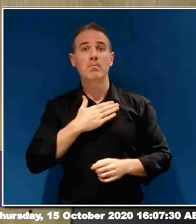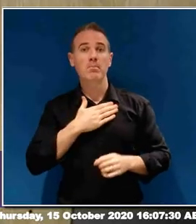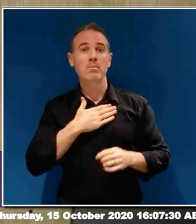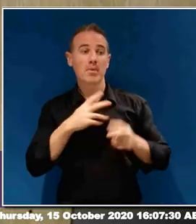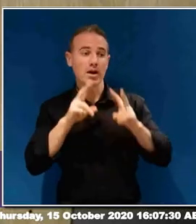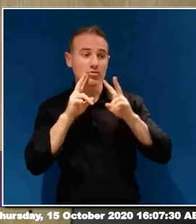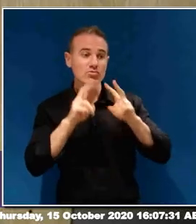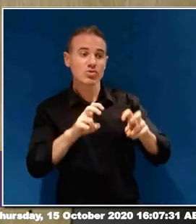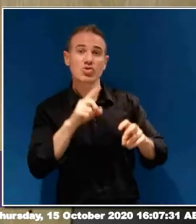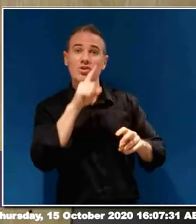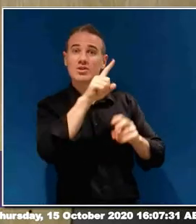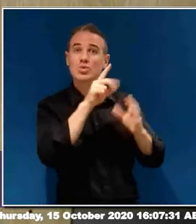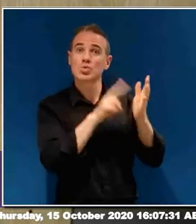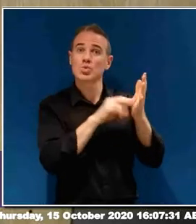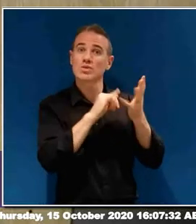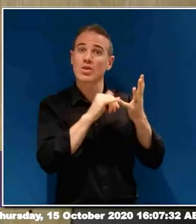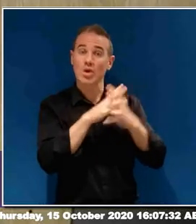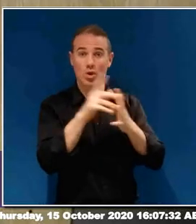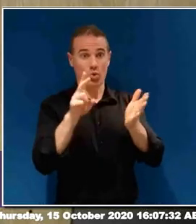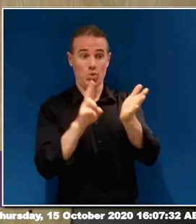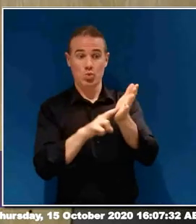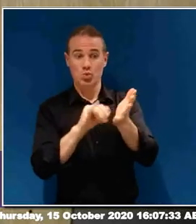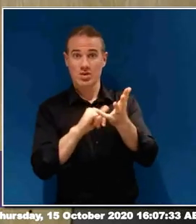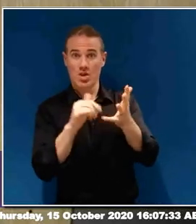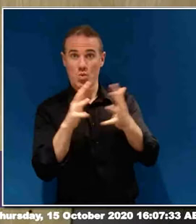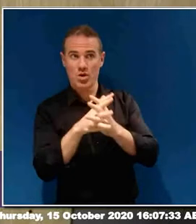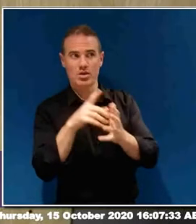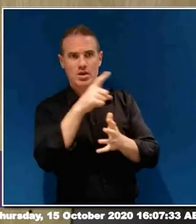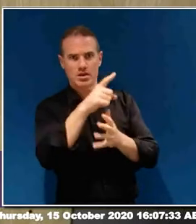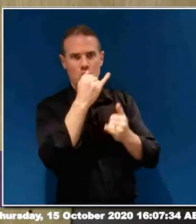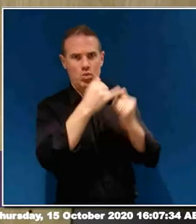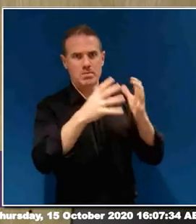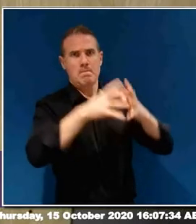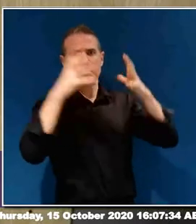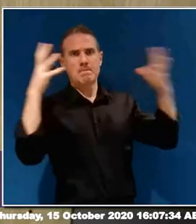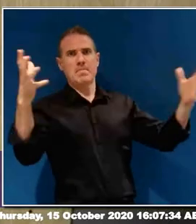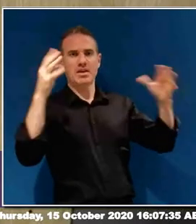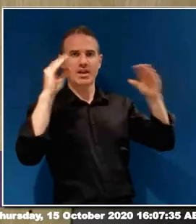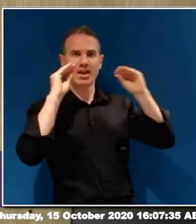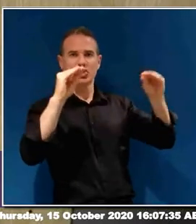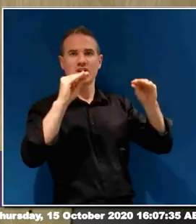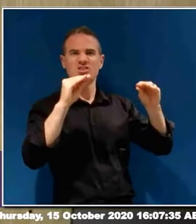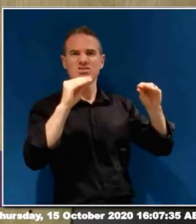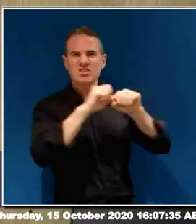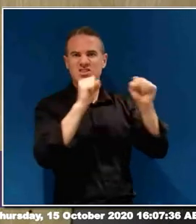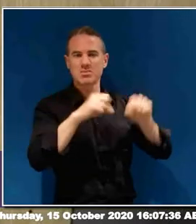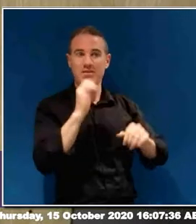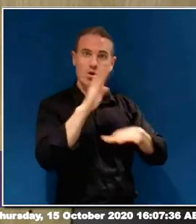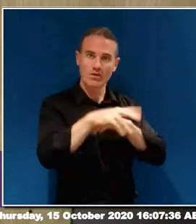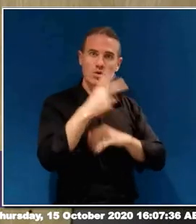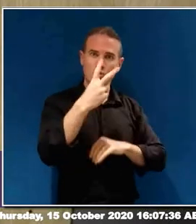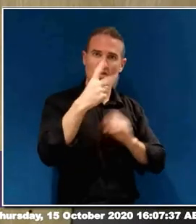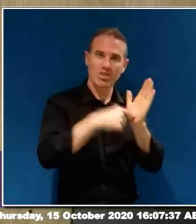so they have over 2,200 schools, over 2,200 Principals, obviously, 90,000